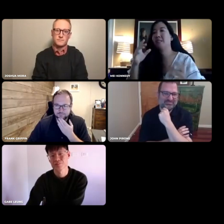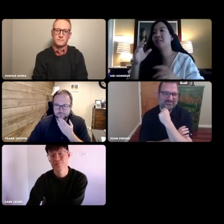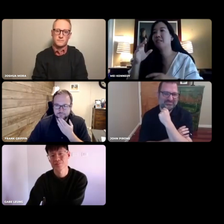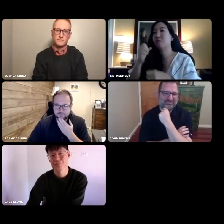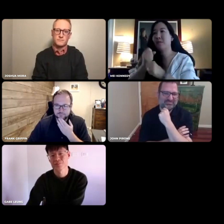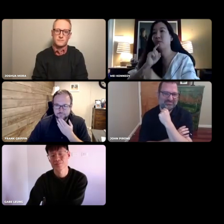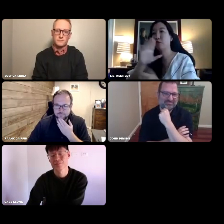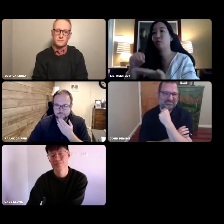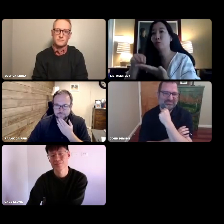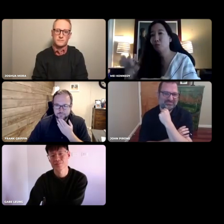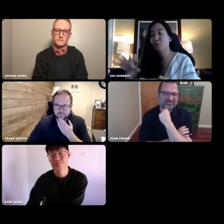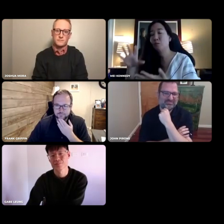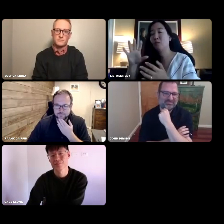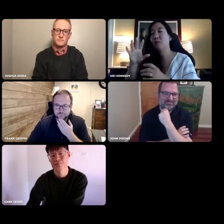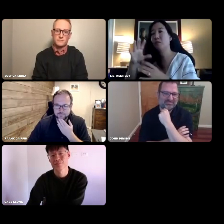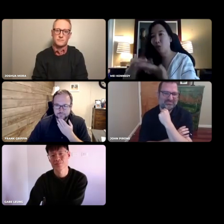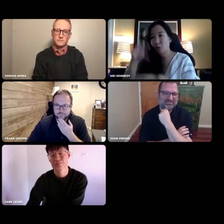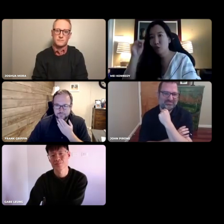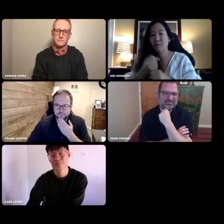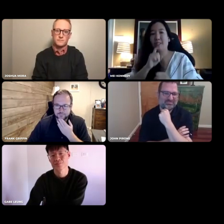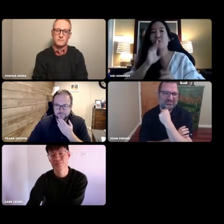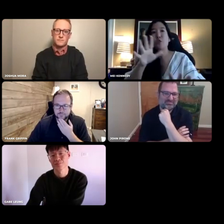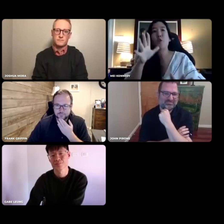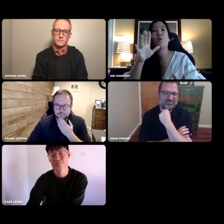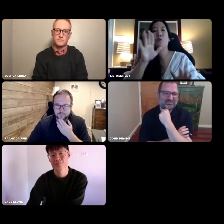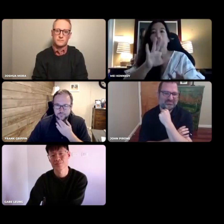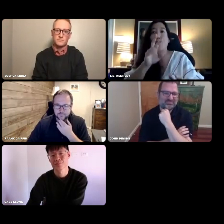It's an interesting time for all.